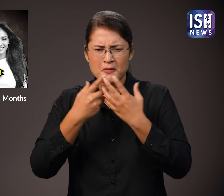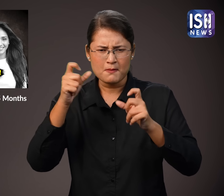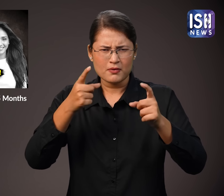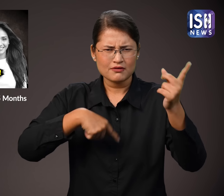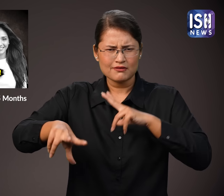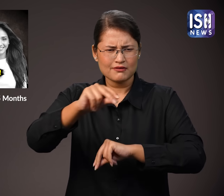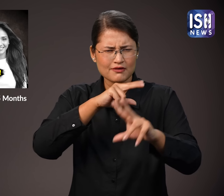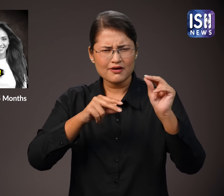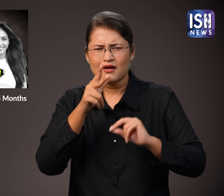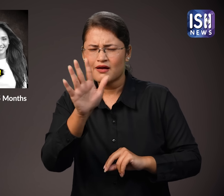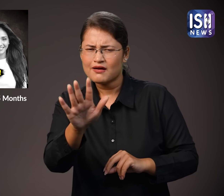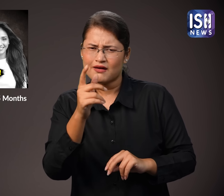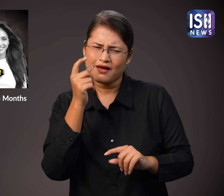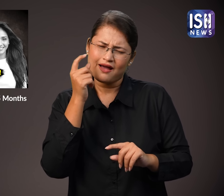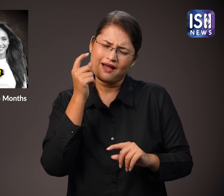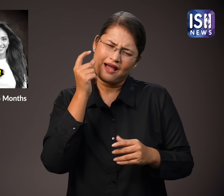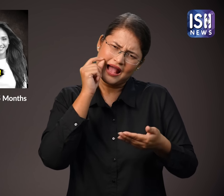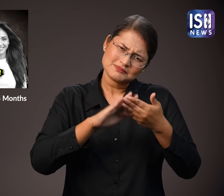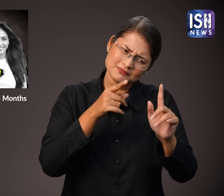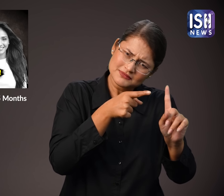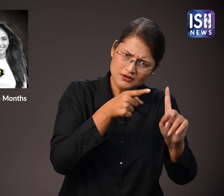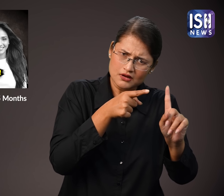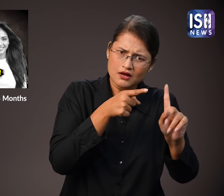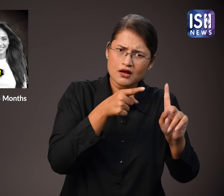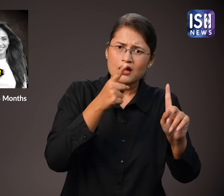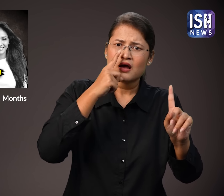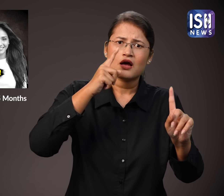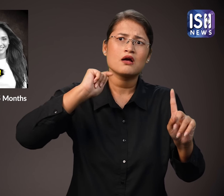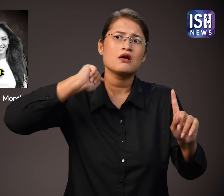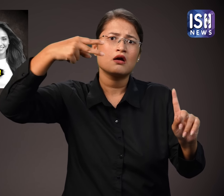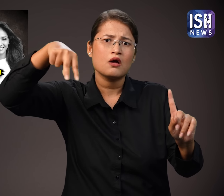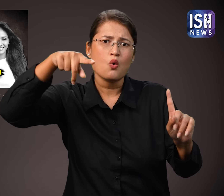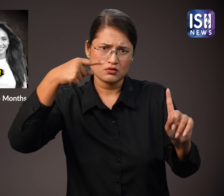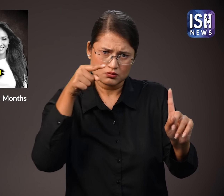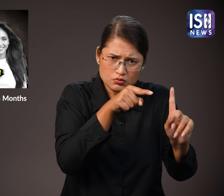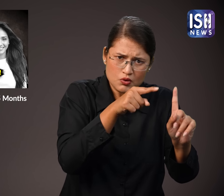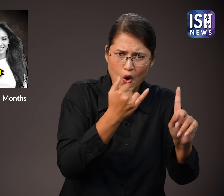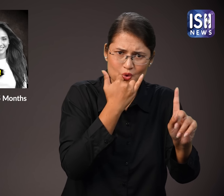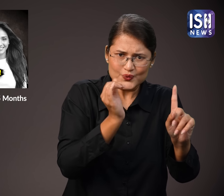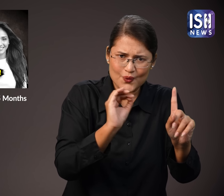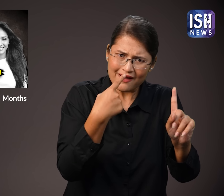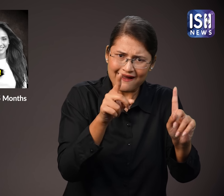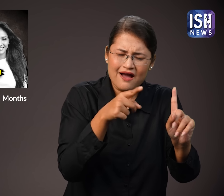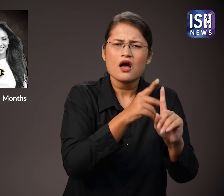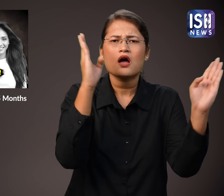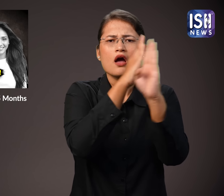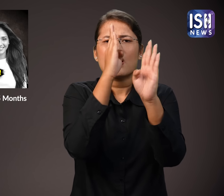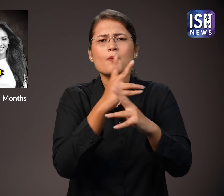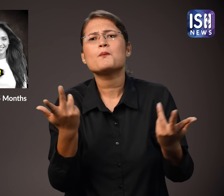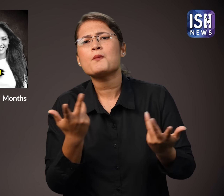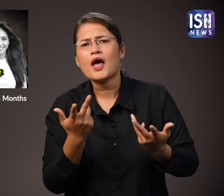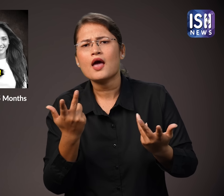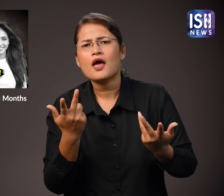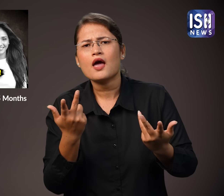People questioned that if he was innocent in his wife’s death, why was he absconding?